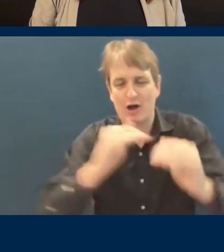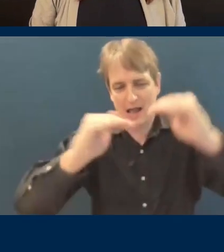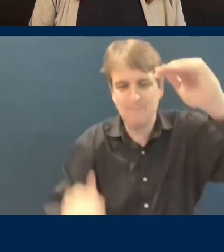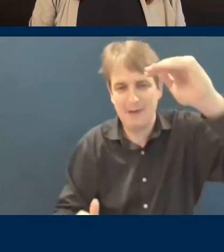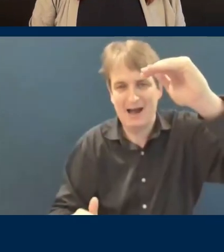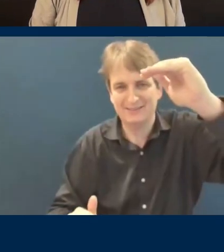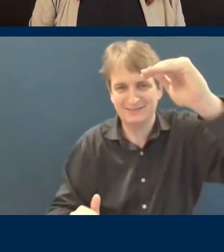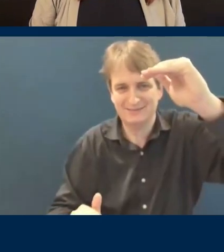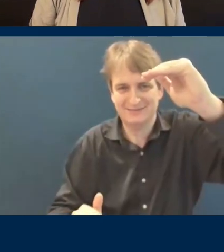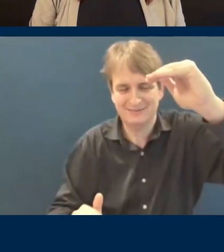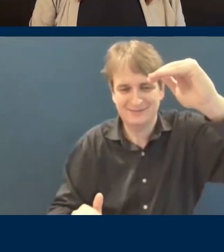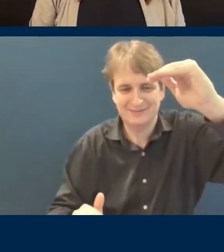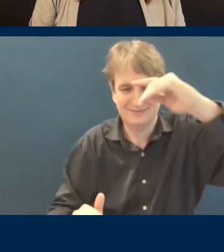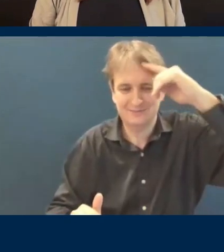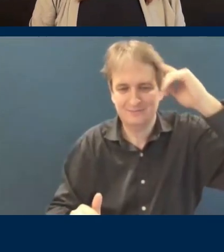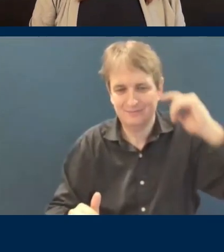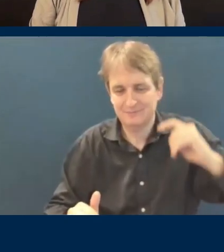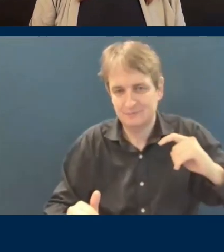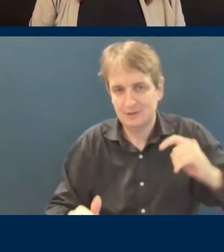is that there's so much of a power imbalance.